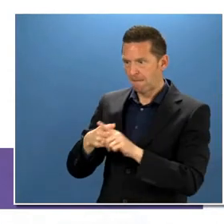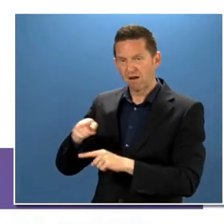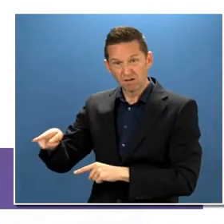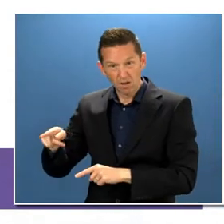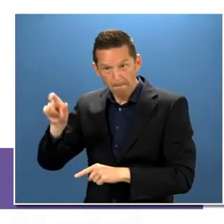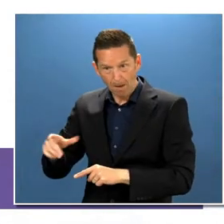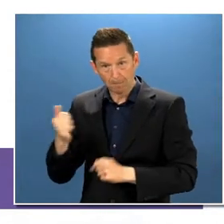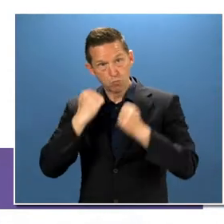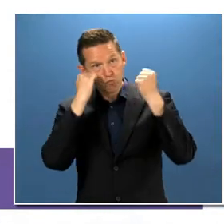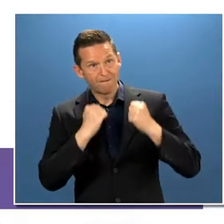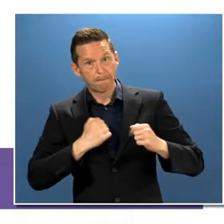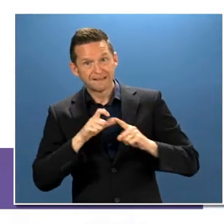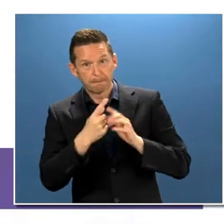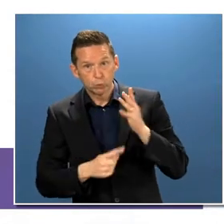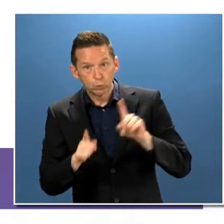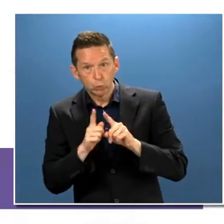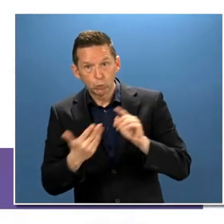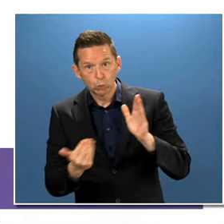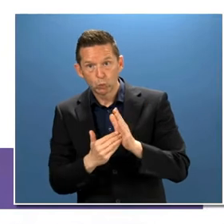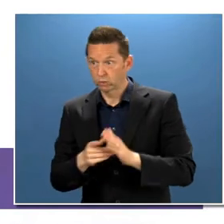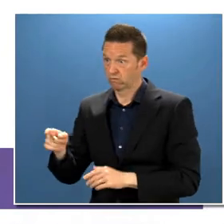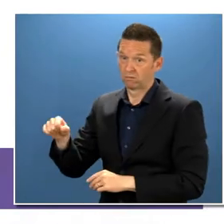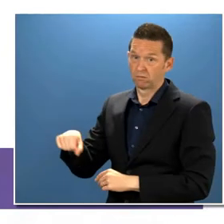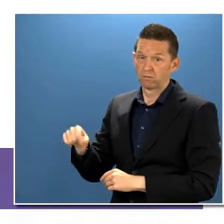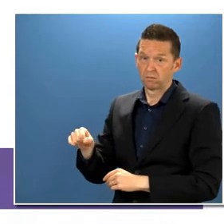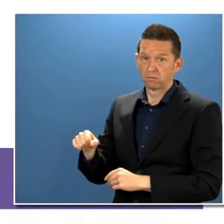That's correct, and so there are issues with forensic